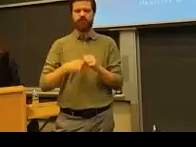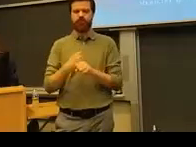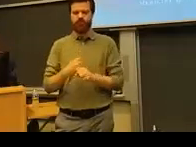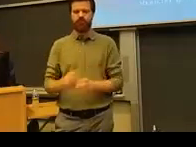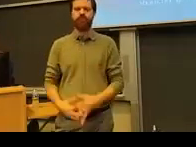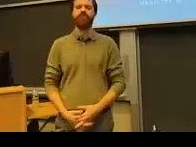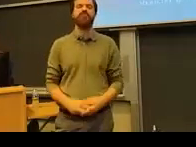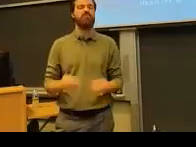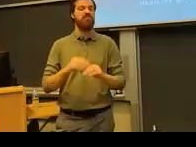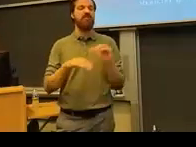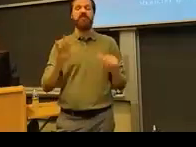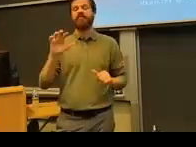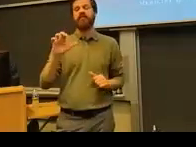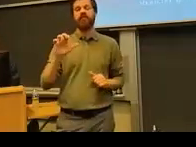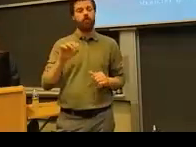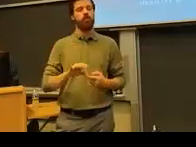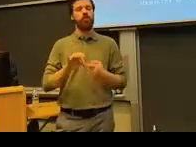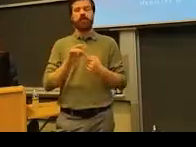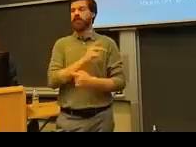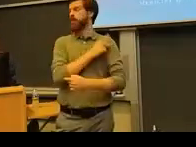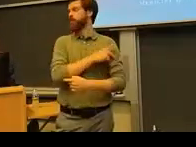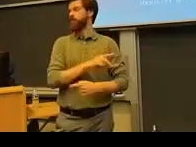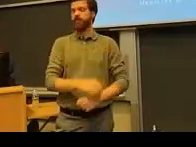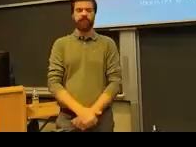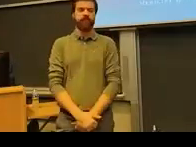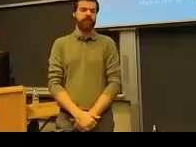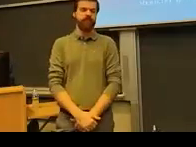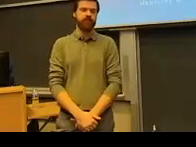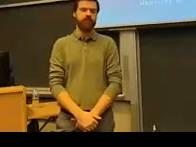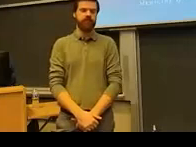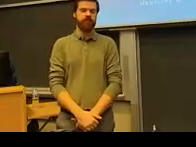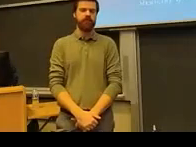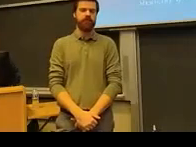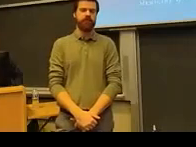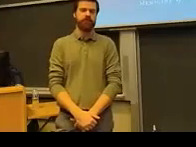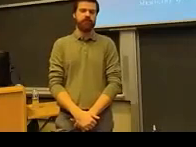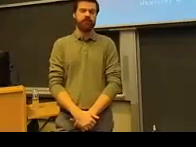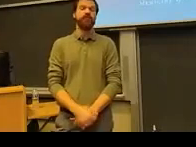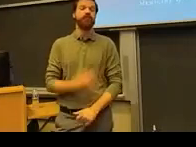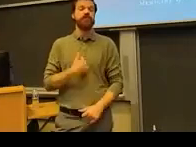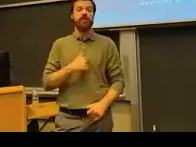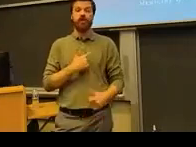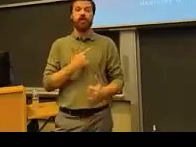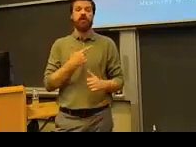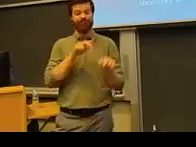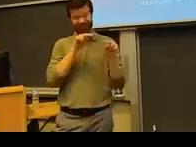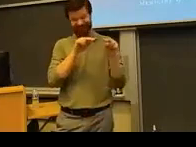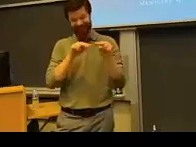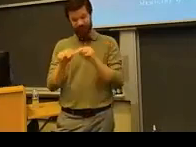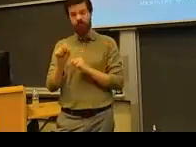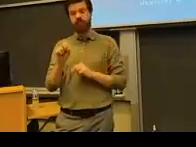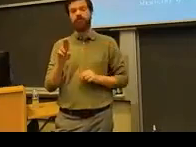over 500 unique patients um we uh We've manually tracked our substance use population to the extent